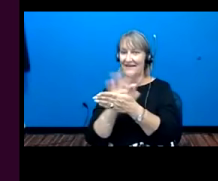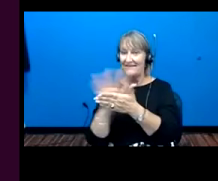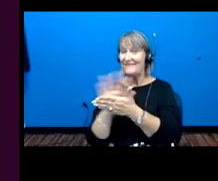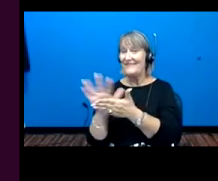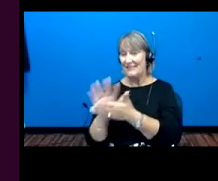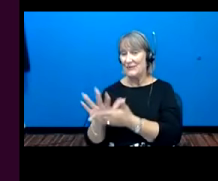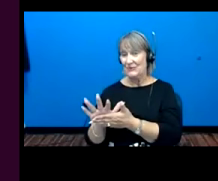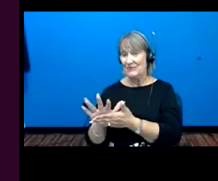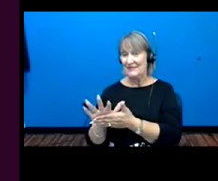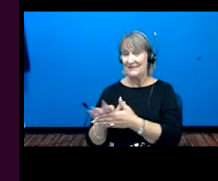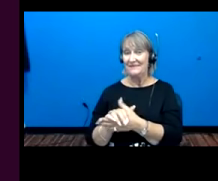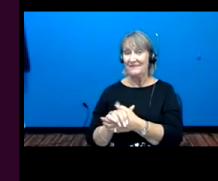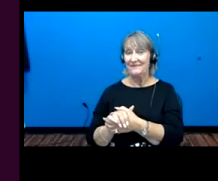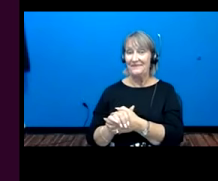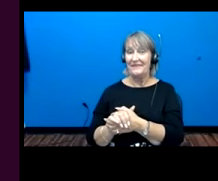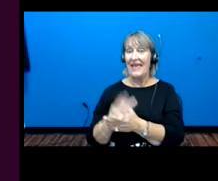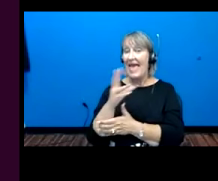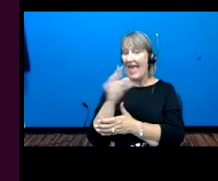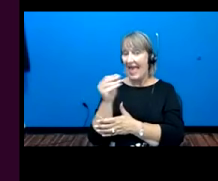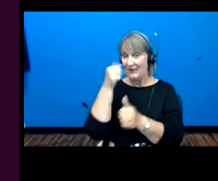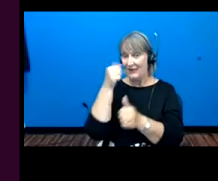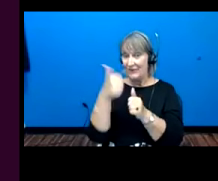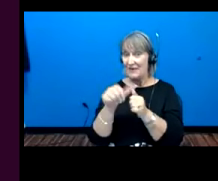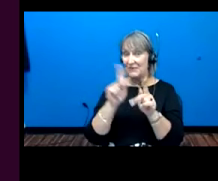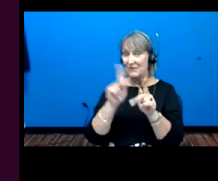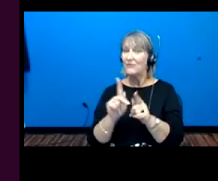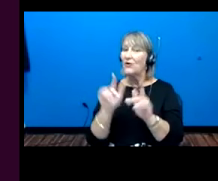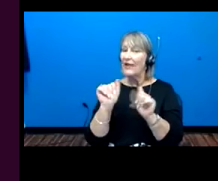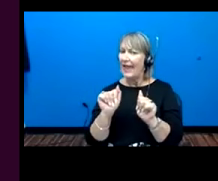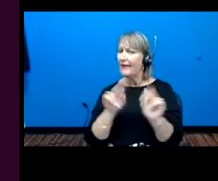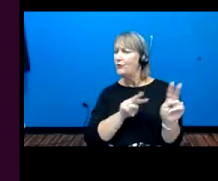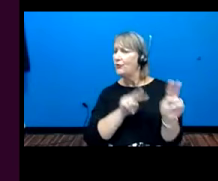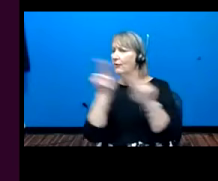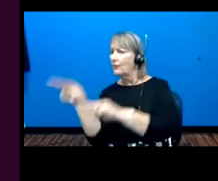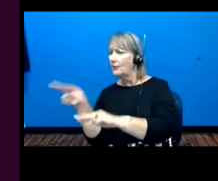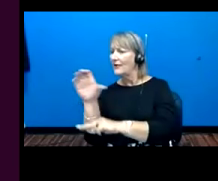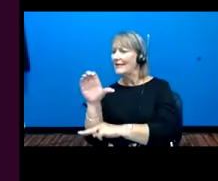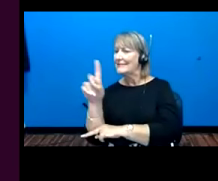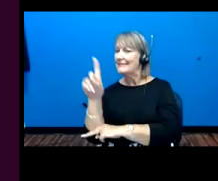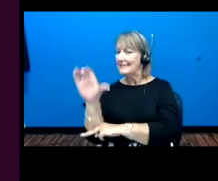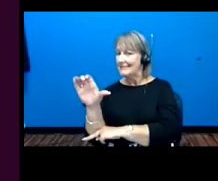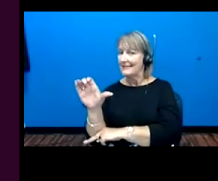And then again, don't forget folks can always go back to the CDC's website to see full guidance.